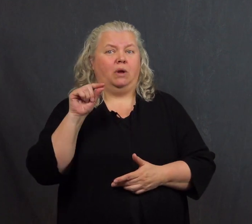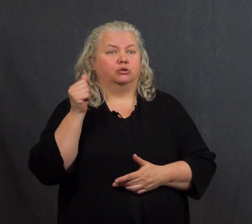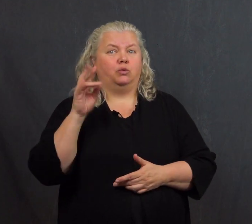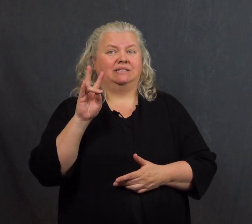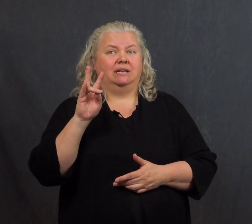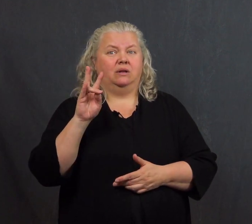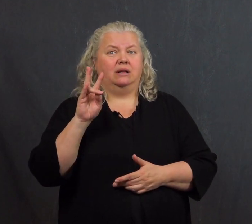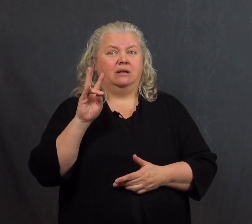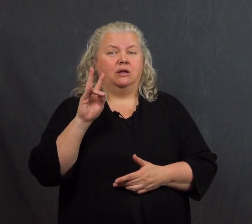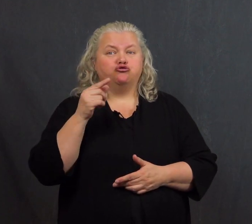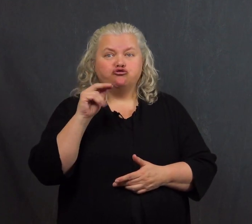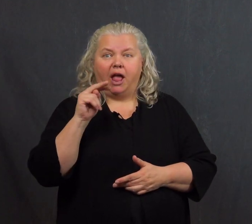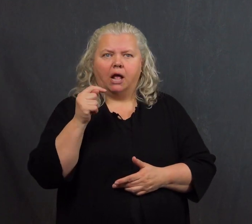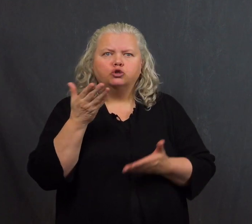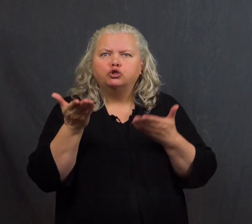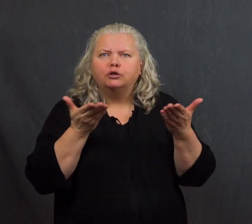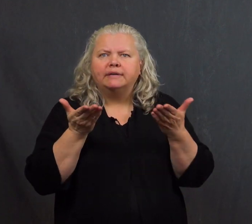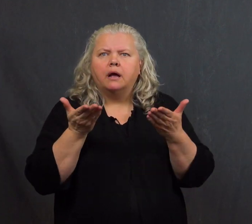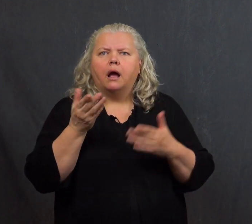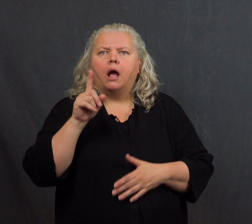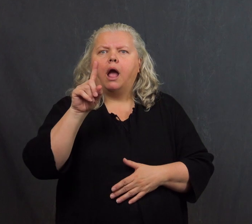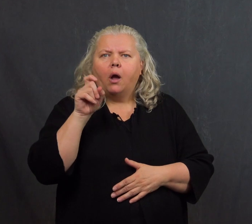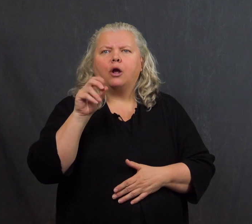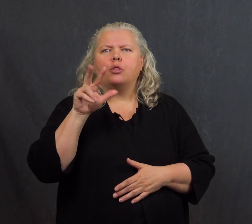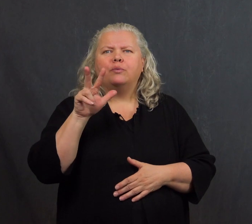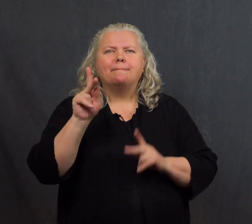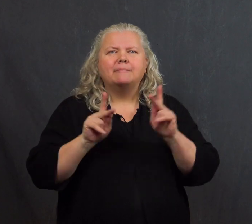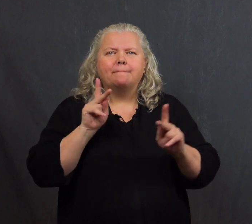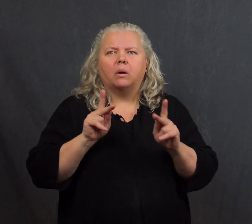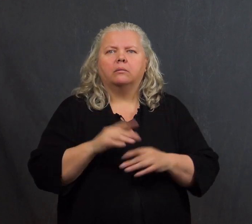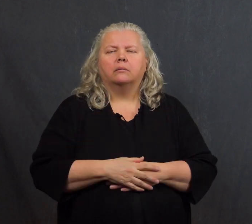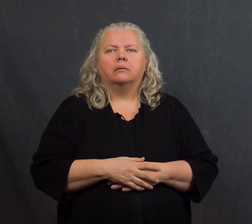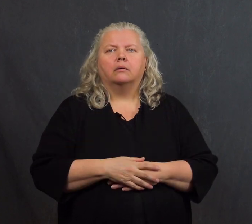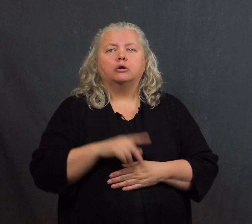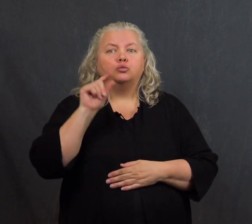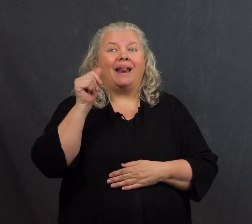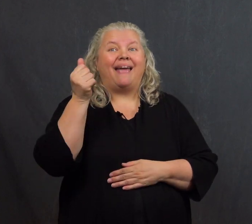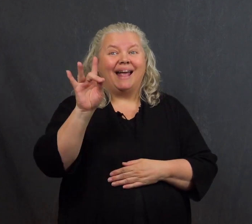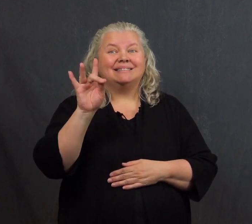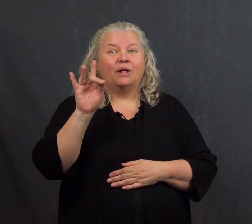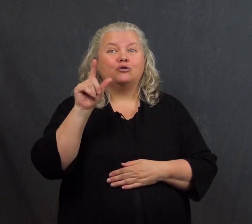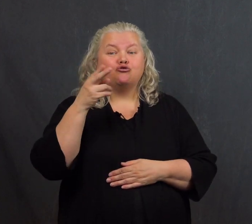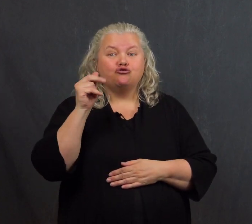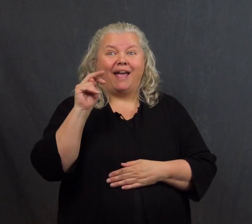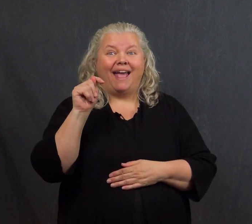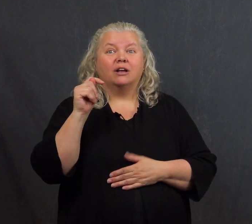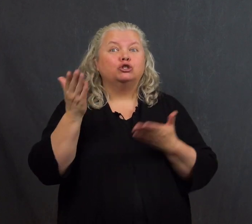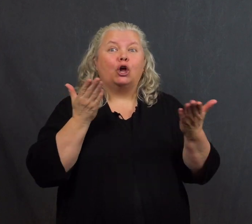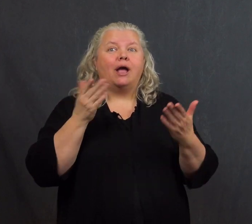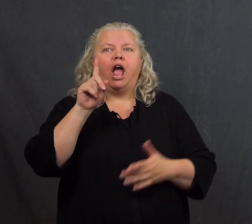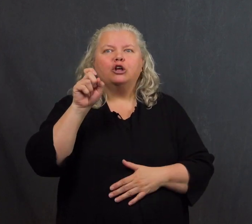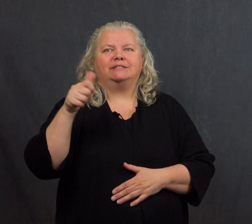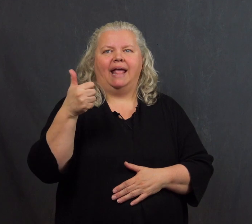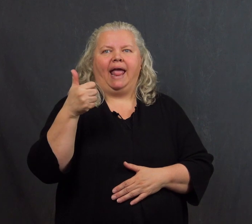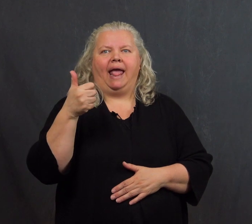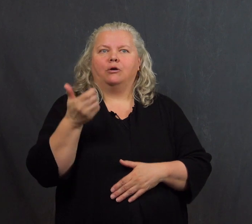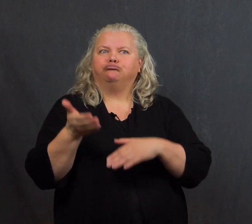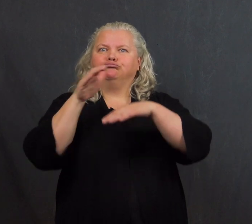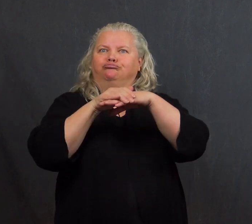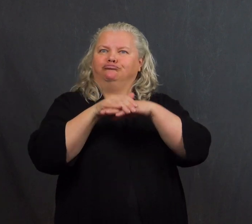They served 103 people under the grant in 2017 and 110 people under the grant in 2018.